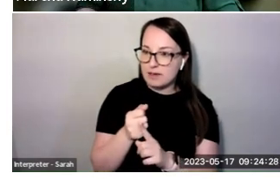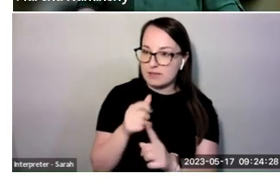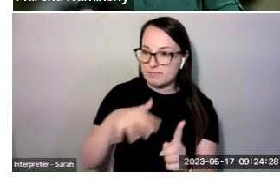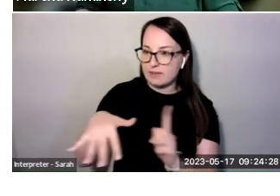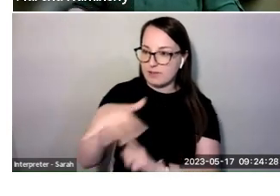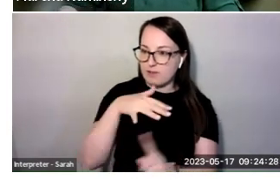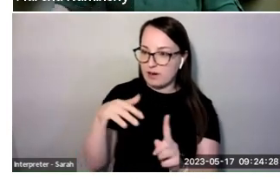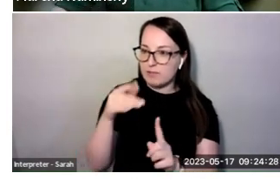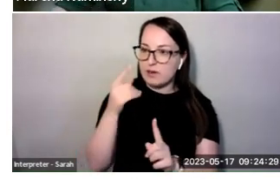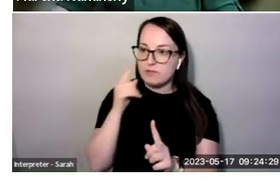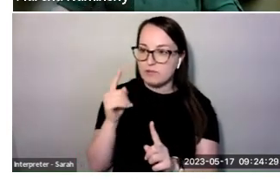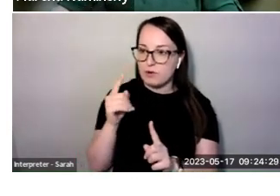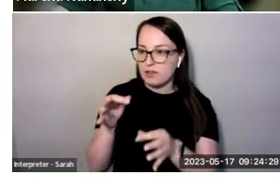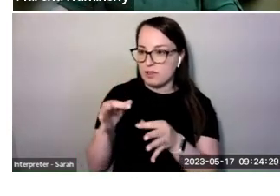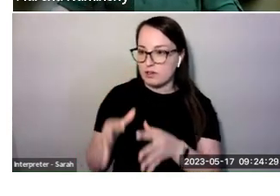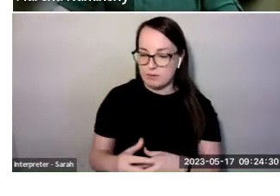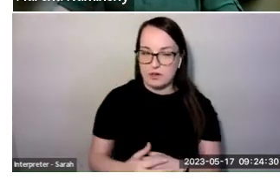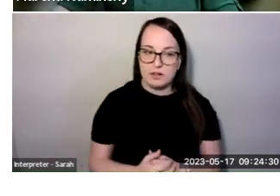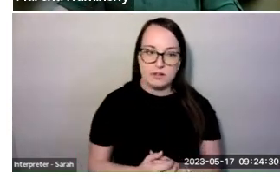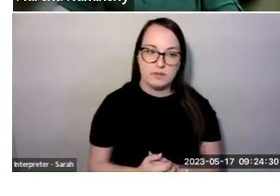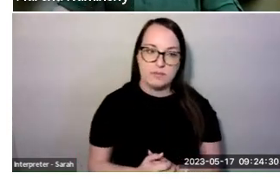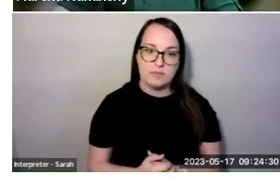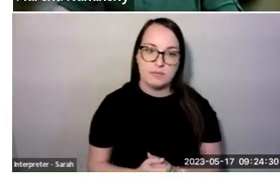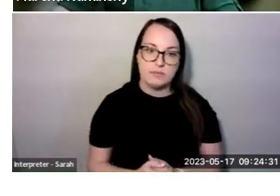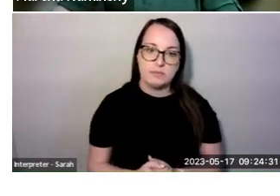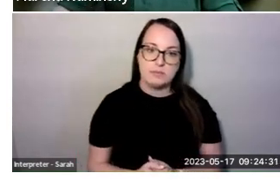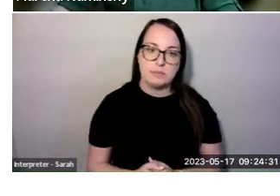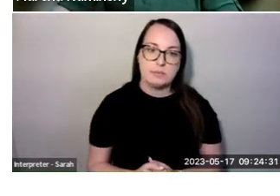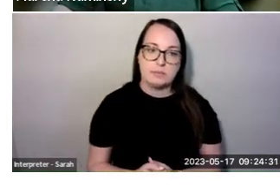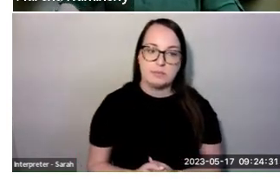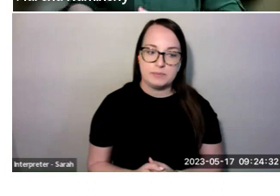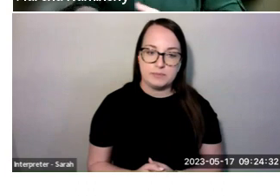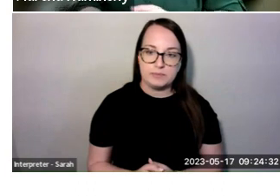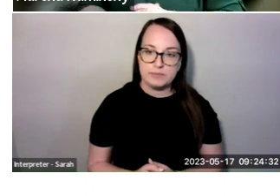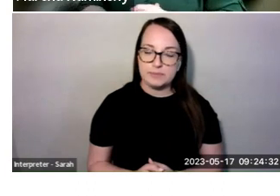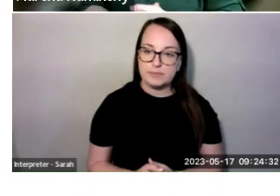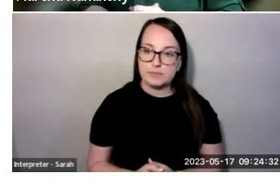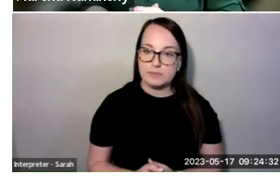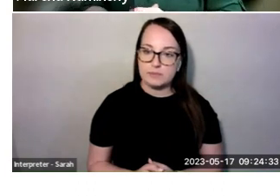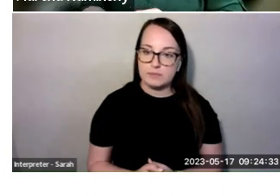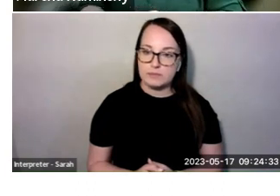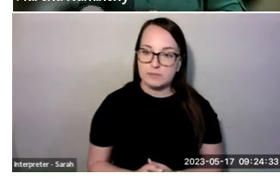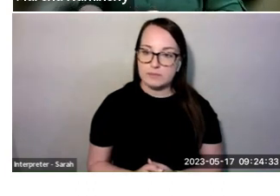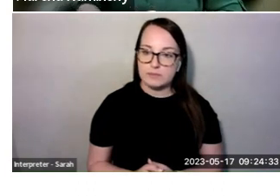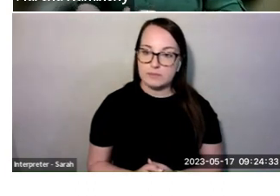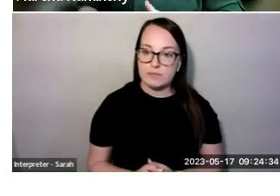kind of environment the interpreter will be involved in.